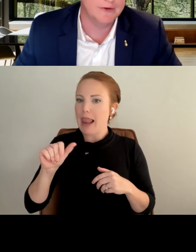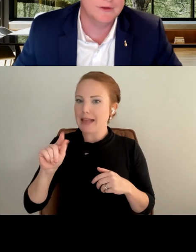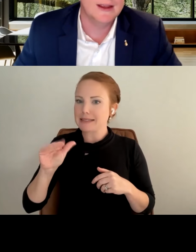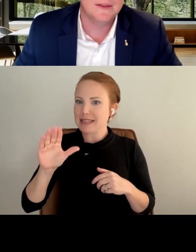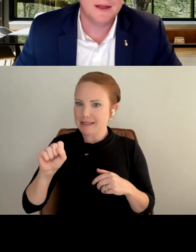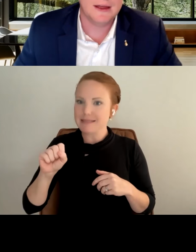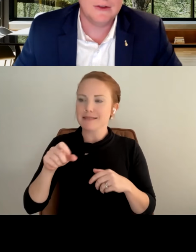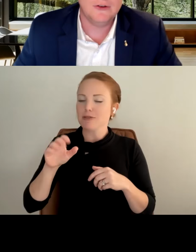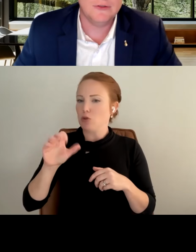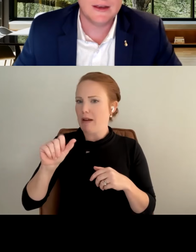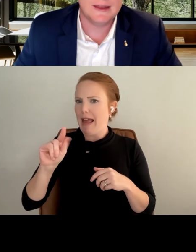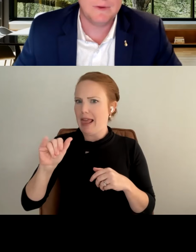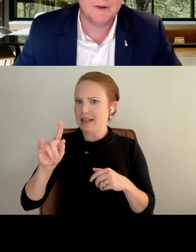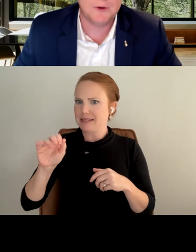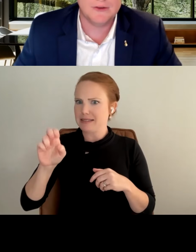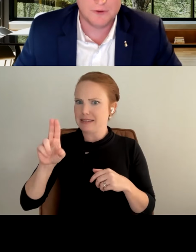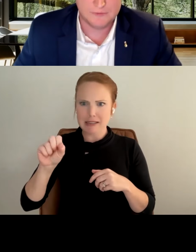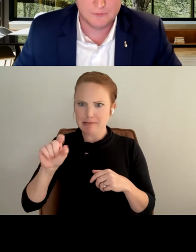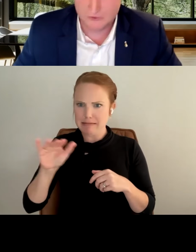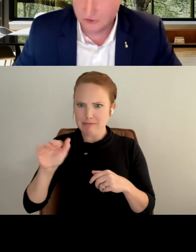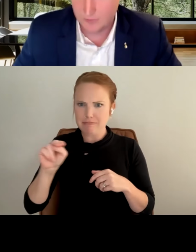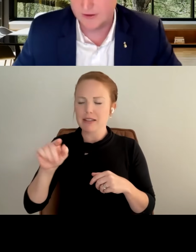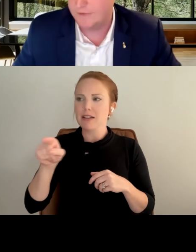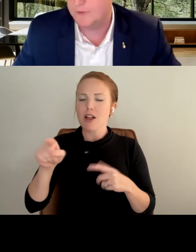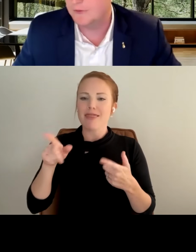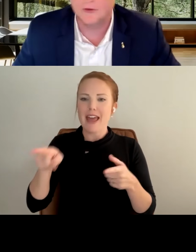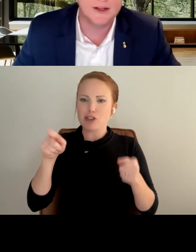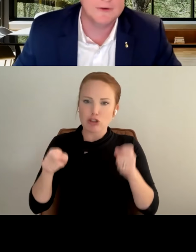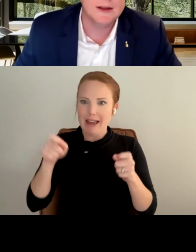lot of those issues that we've experienced with Jira, with Confluence, with Trello,